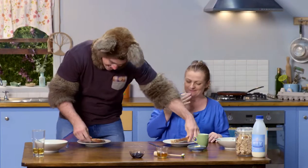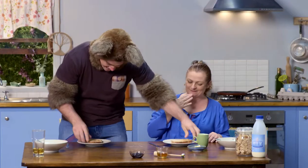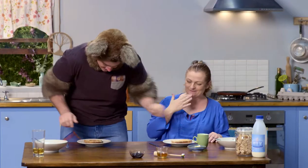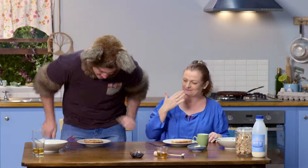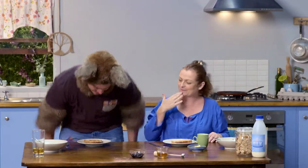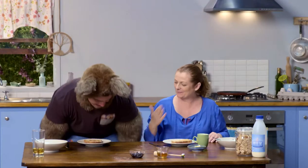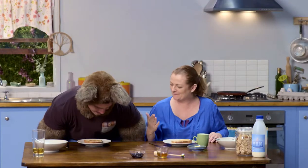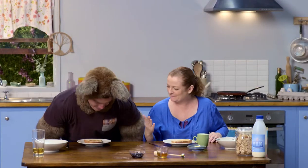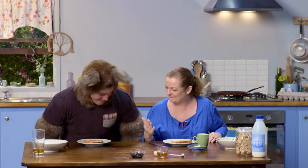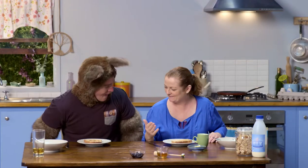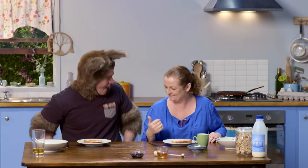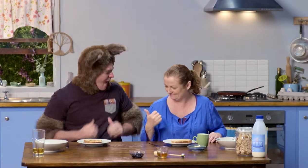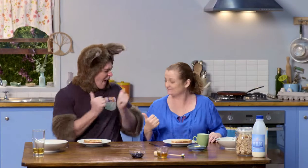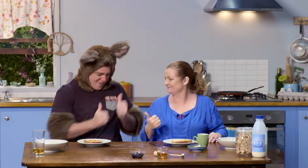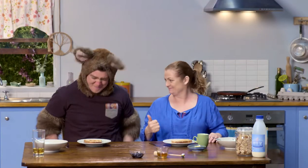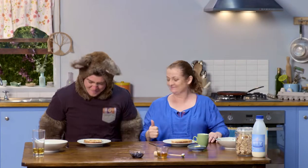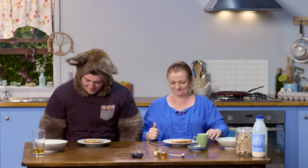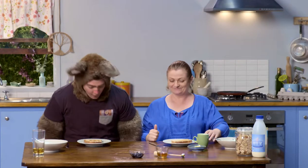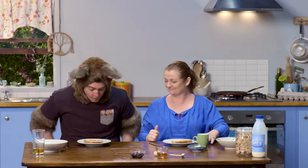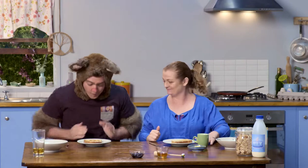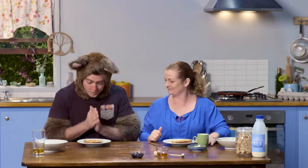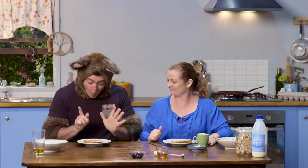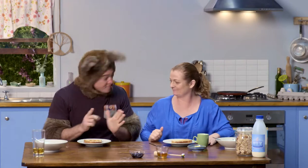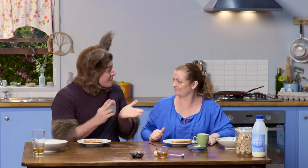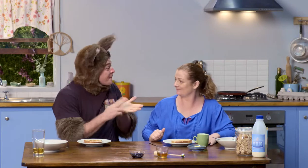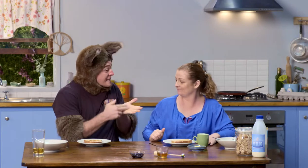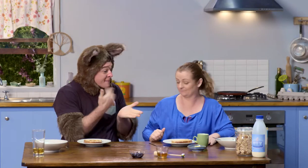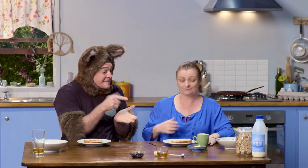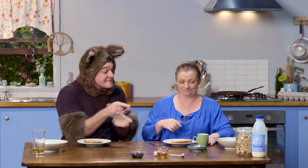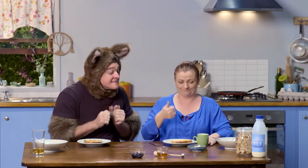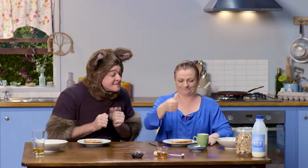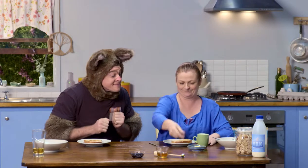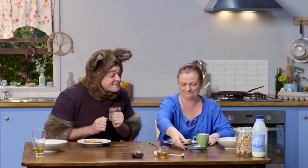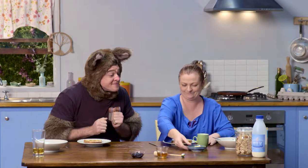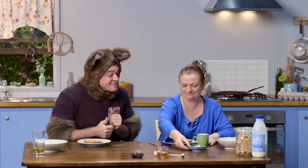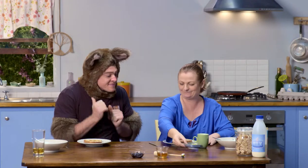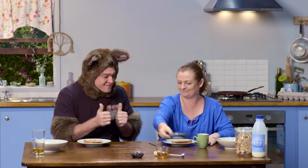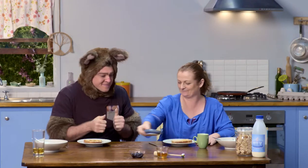There you go. Thank you, Possum. You're welcome. Can you pass the butter, please? Sure. Great.